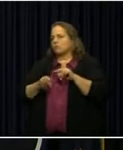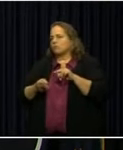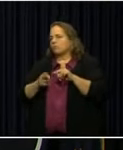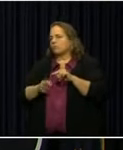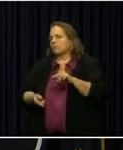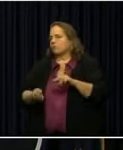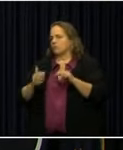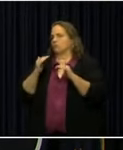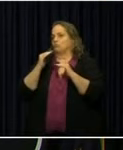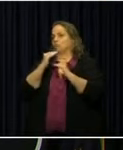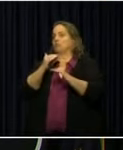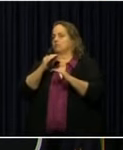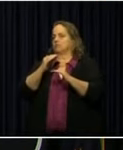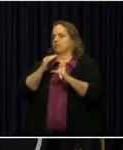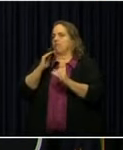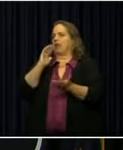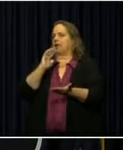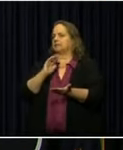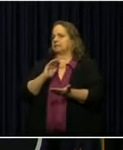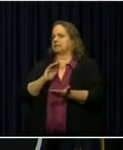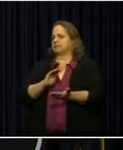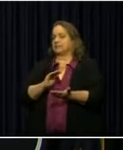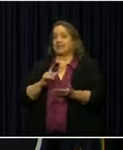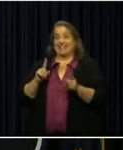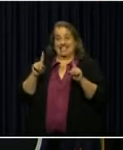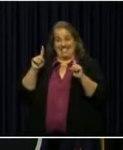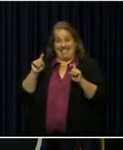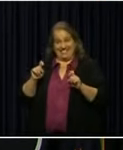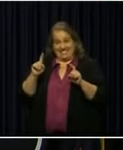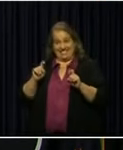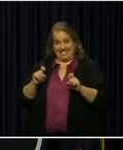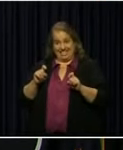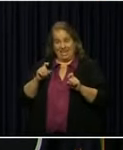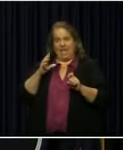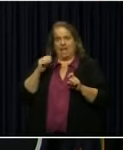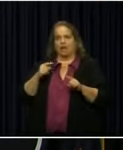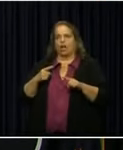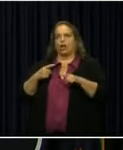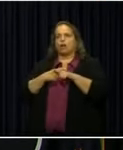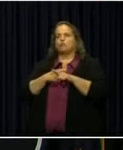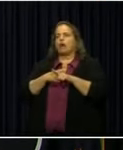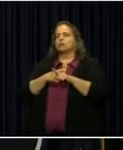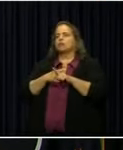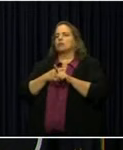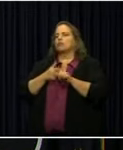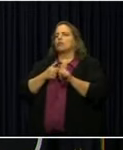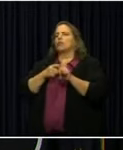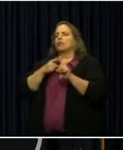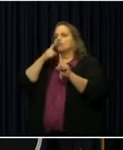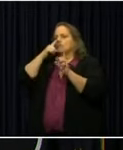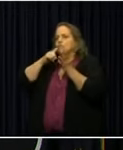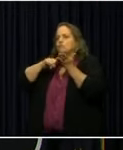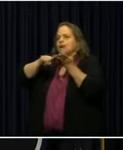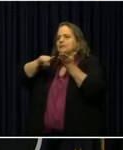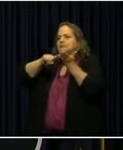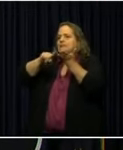ALREADY. TO PUT THAT IN CONTEXT WE WOULD EXCEED IN THREE DAYS THE TOTAL TESTS WE HAVE DONE OVER THE LAST TICKS SIX WEEKS.